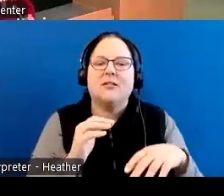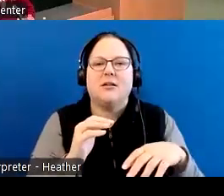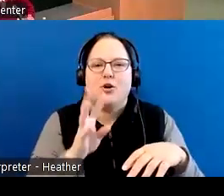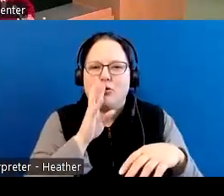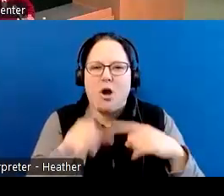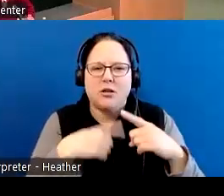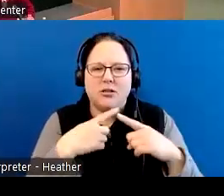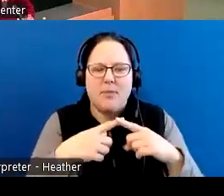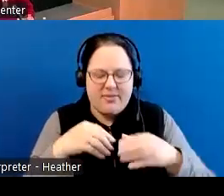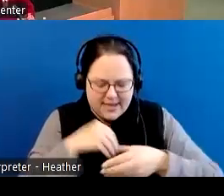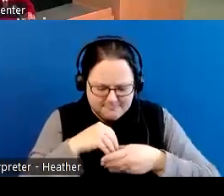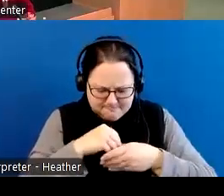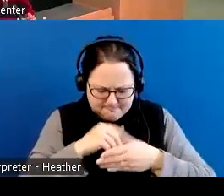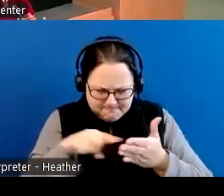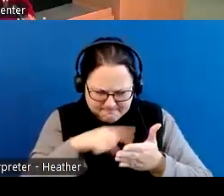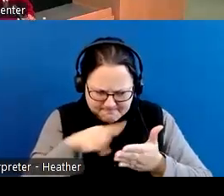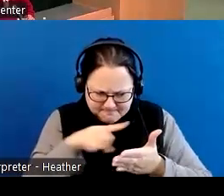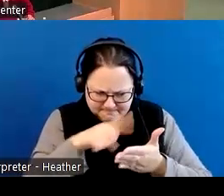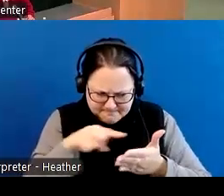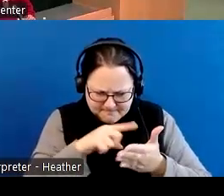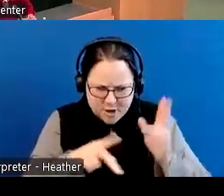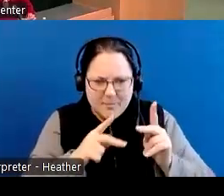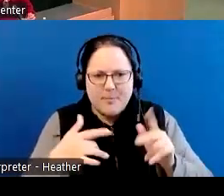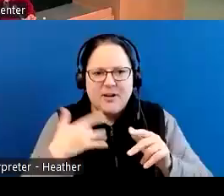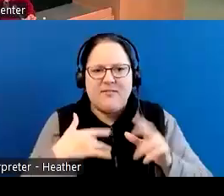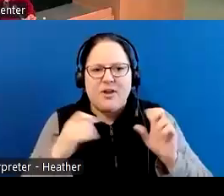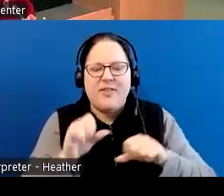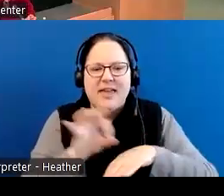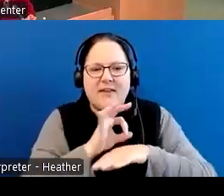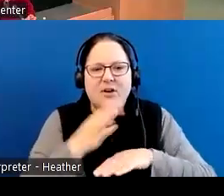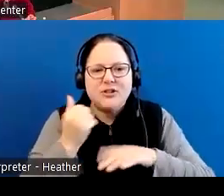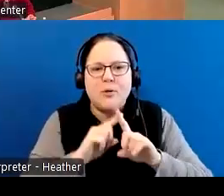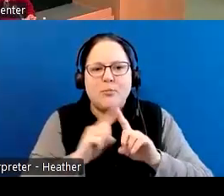critic. Um it it helps people feel like they can function better but it leads to a burnout effect.